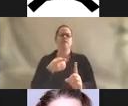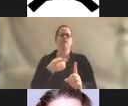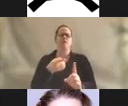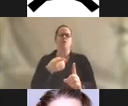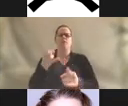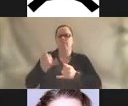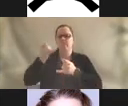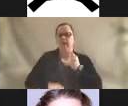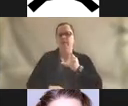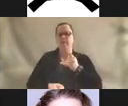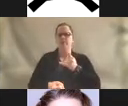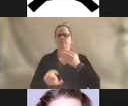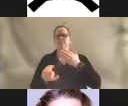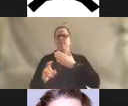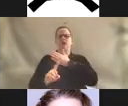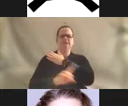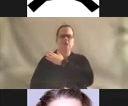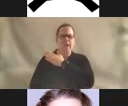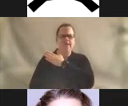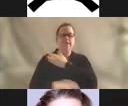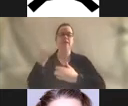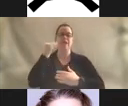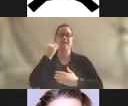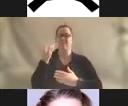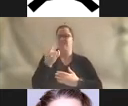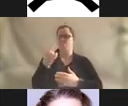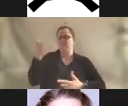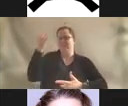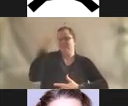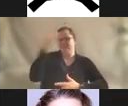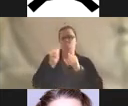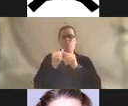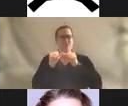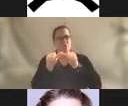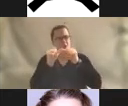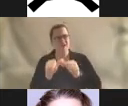when somebody is either sick with chronic disease or they die because of chronic disease.